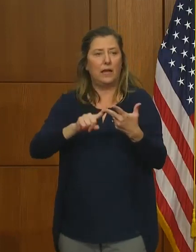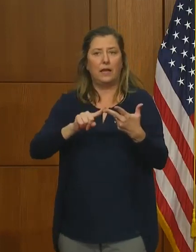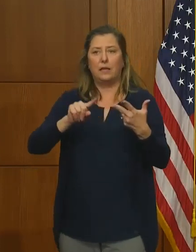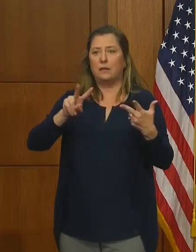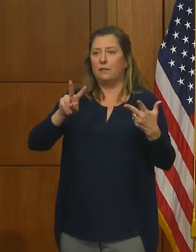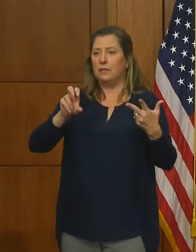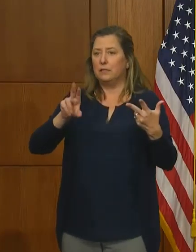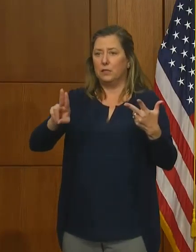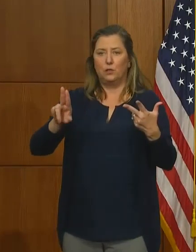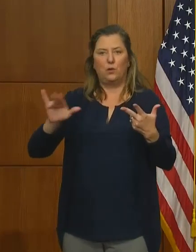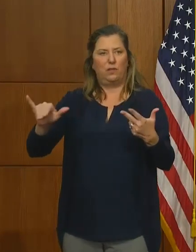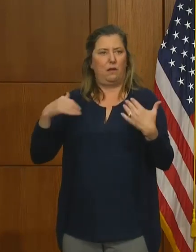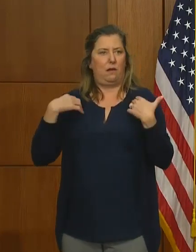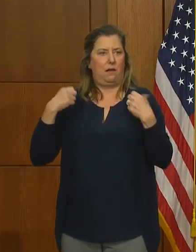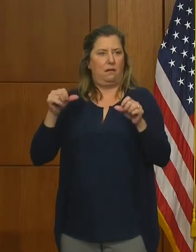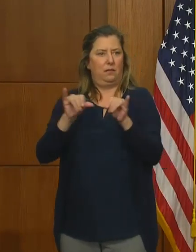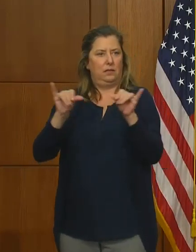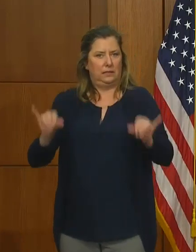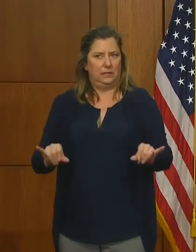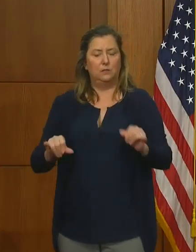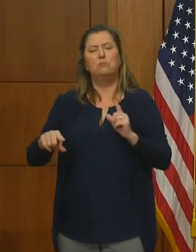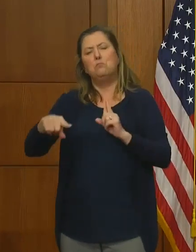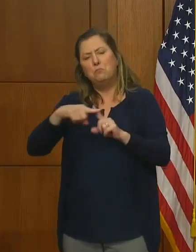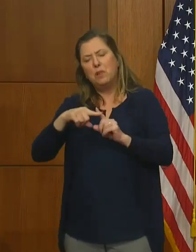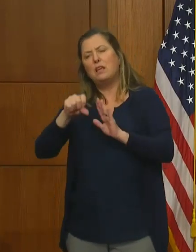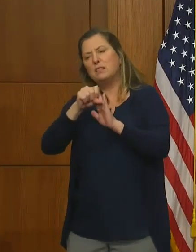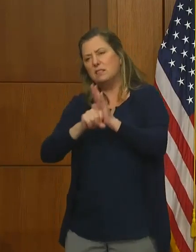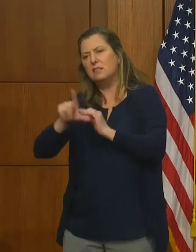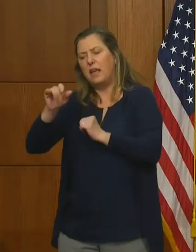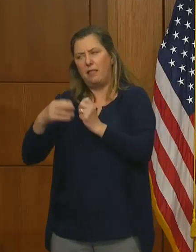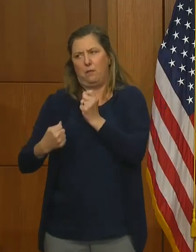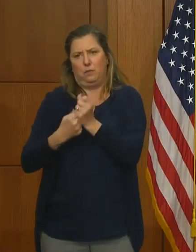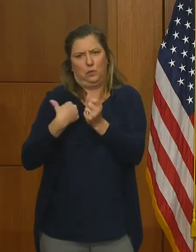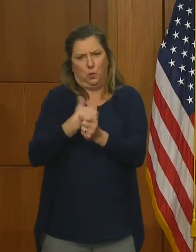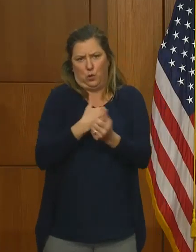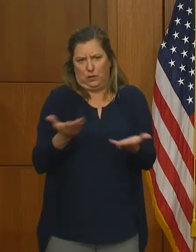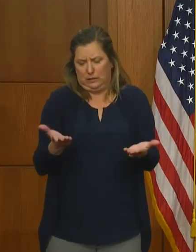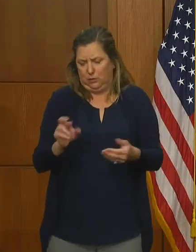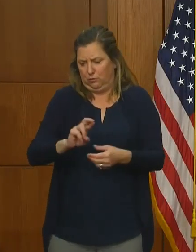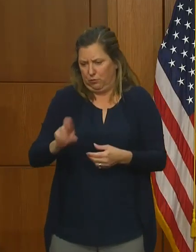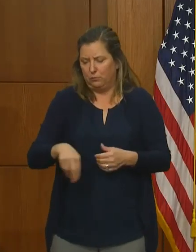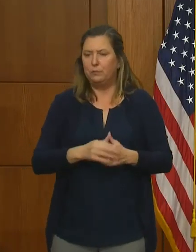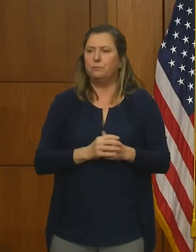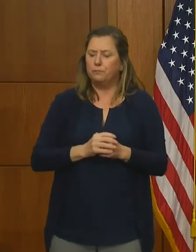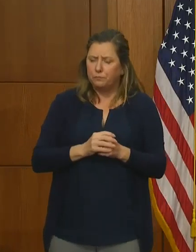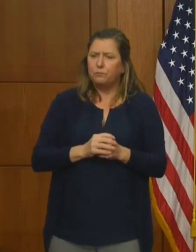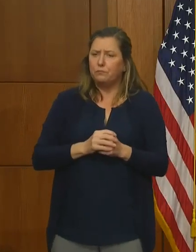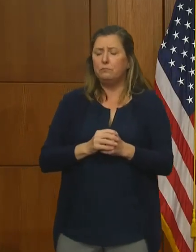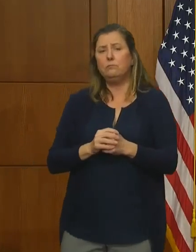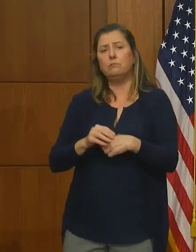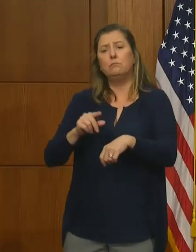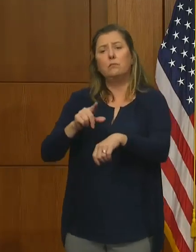DEPARTMENT OF HEALTH UVA AND VCU HEALTH SYSTEMS AND SUPPORT